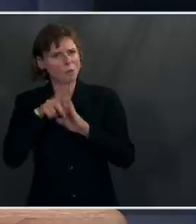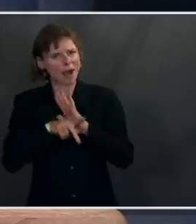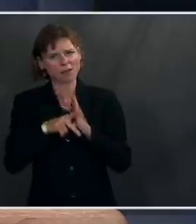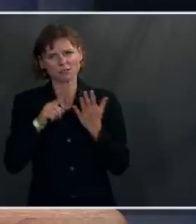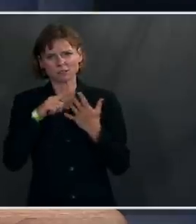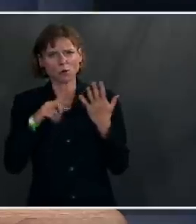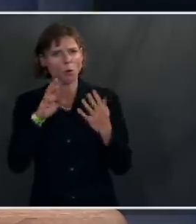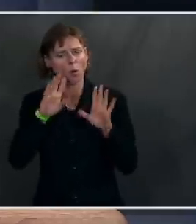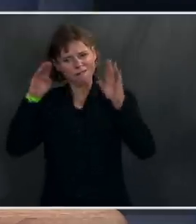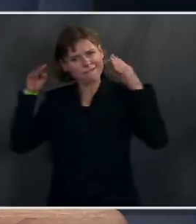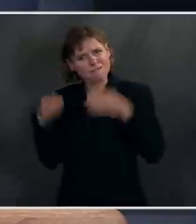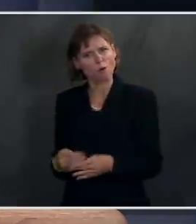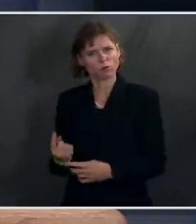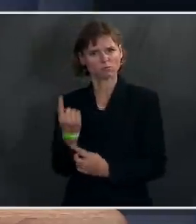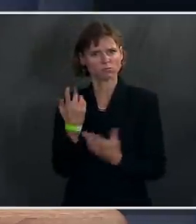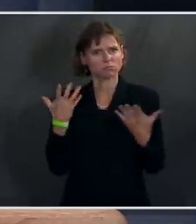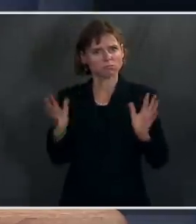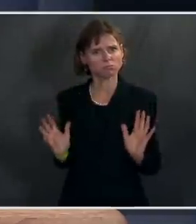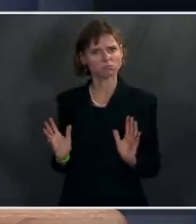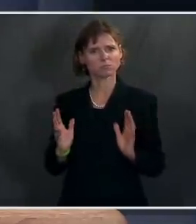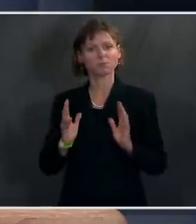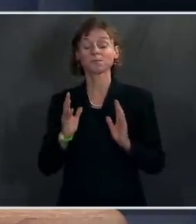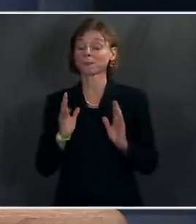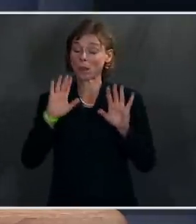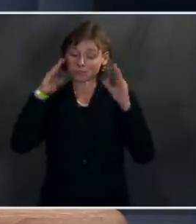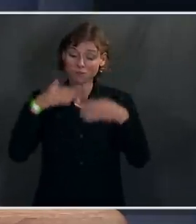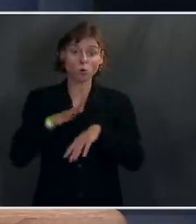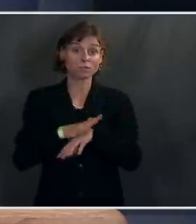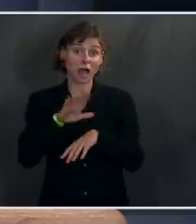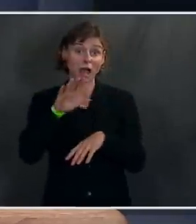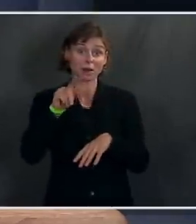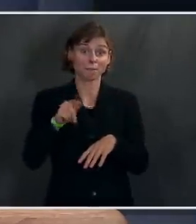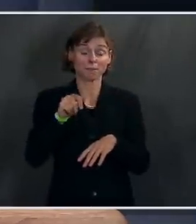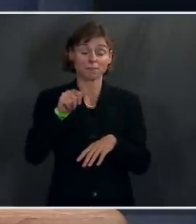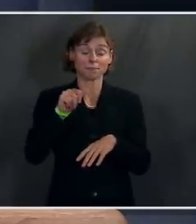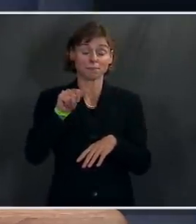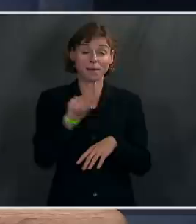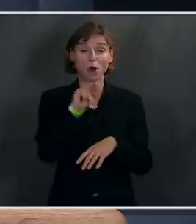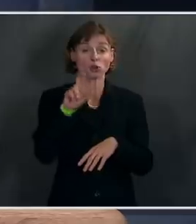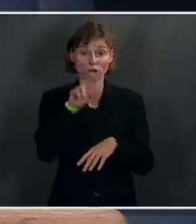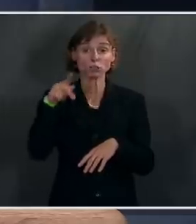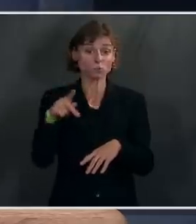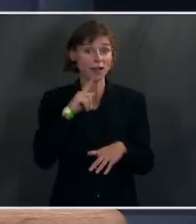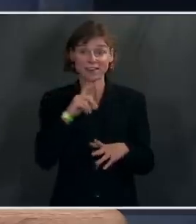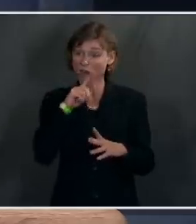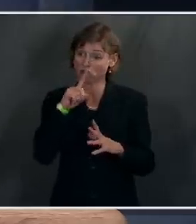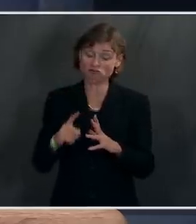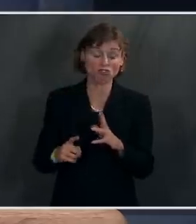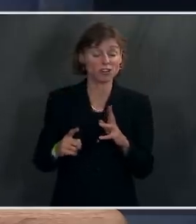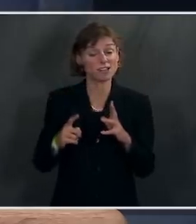Ms. Psaki: It was focused on the American Rescue Plan and they had a robust discussion about it. I don't have any more of a readout for you